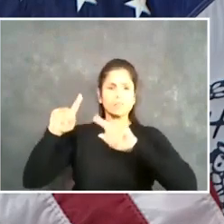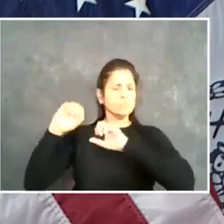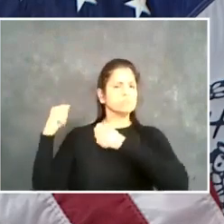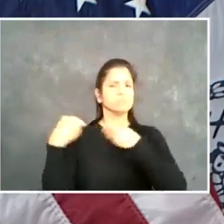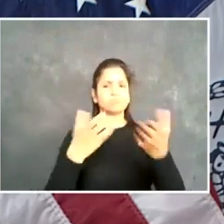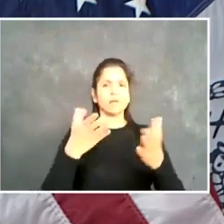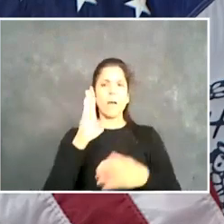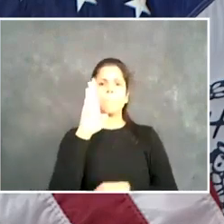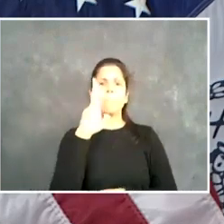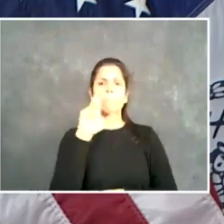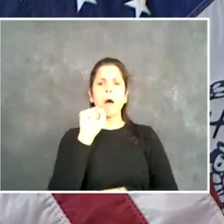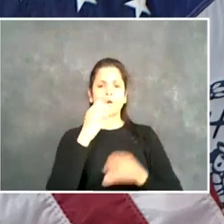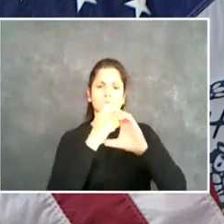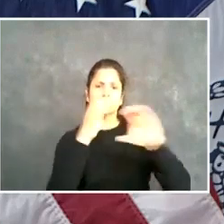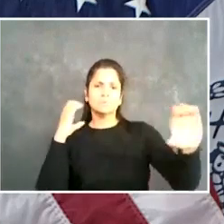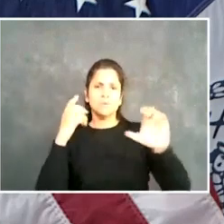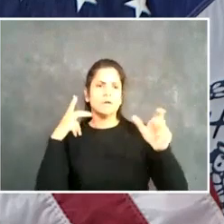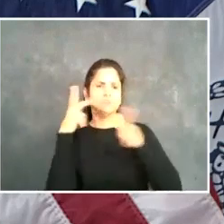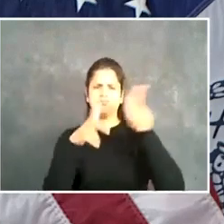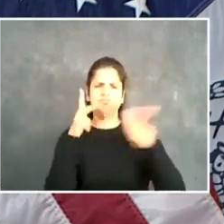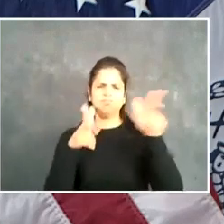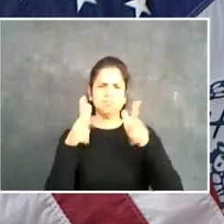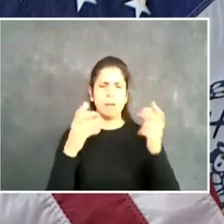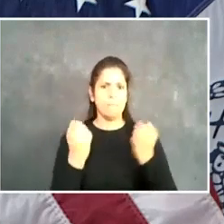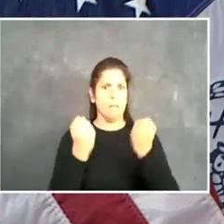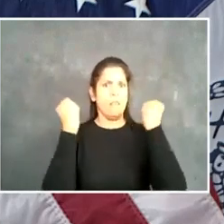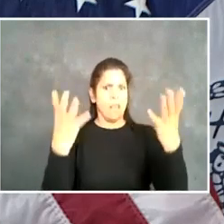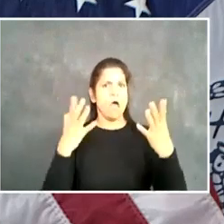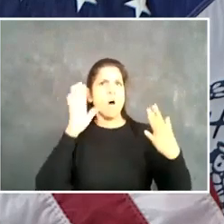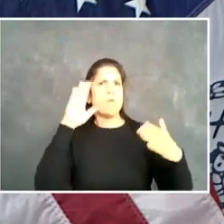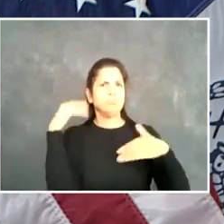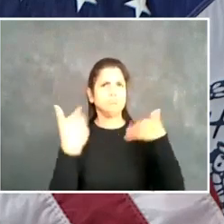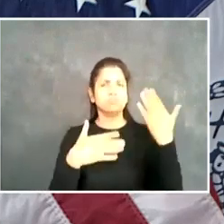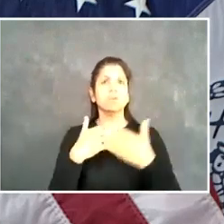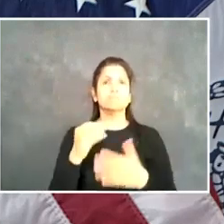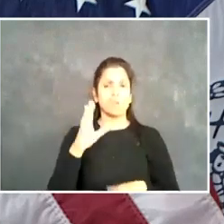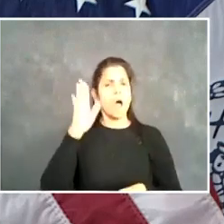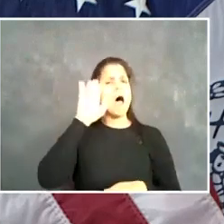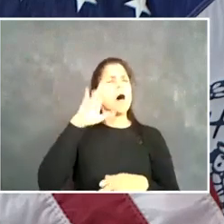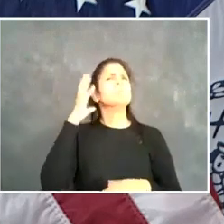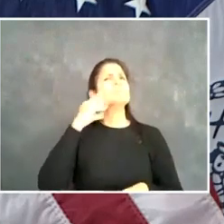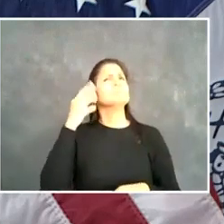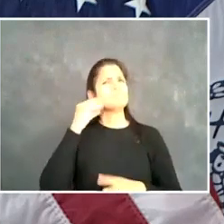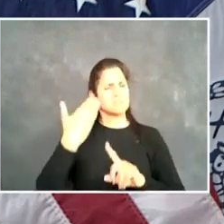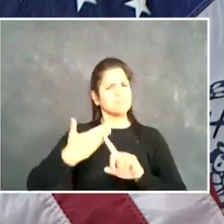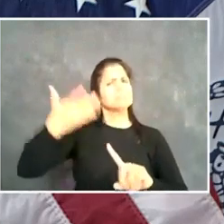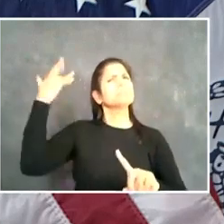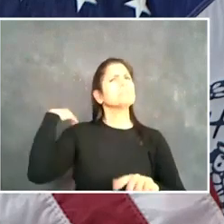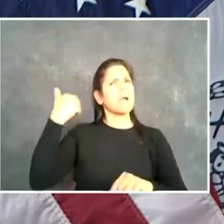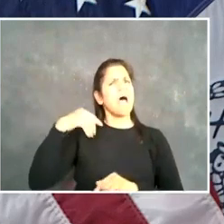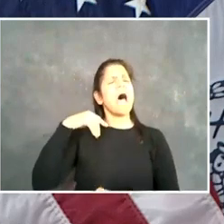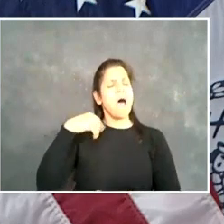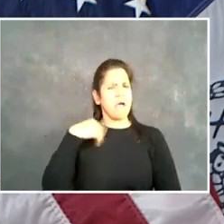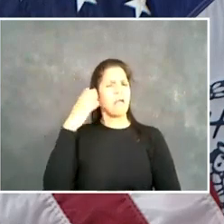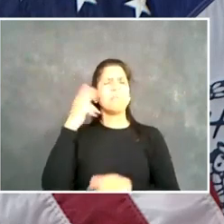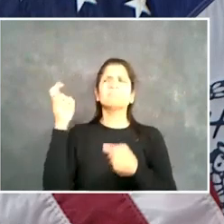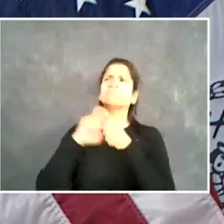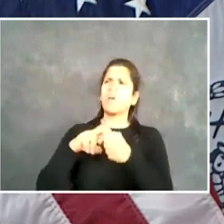OUTBOUND. AND THEY'LL BE ABLE TO USE IT JUST LIKE YOU USE A SHUTTLE BUS WHEN THERE'S MAINTENANCE OR ANYTHING ELSE.